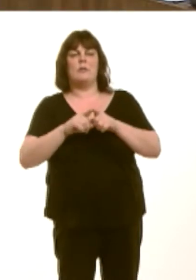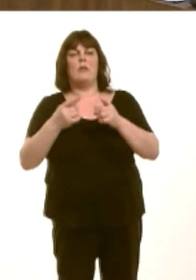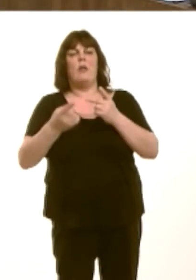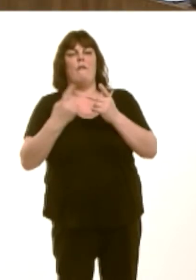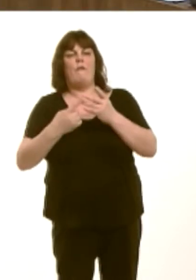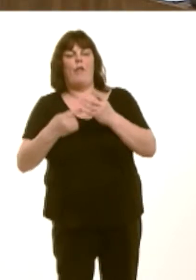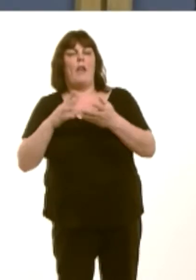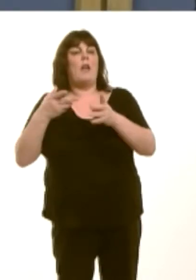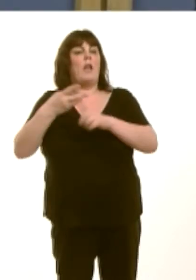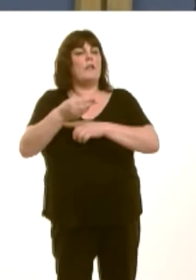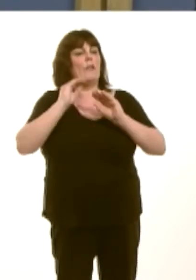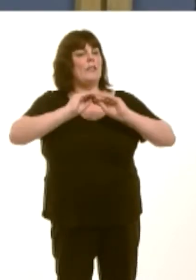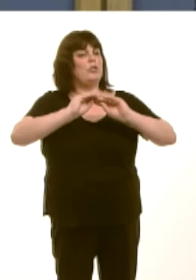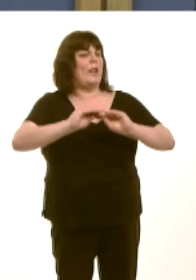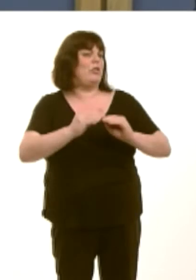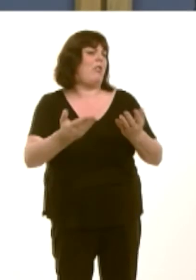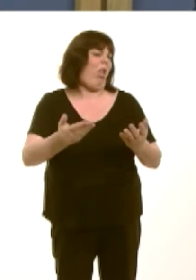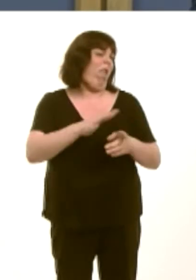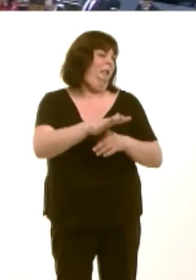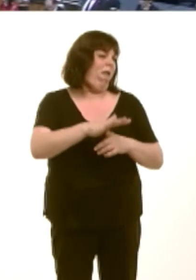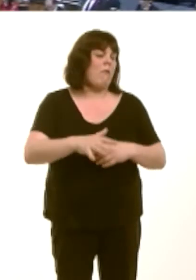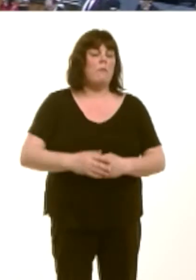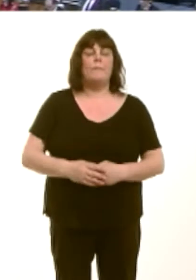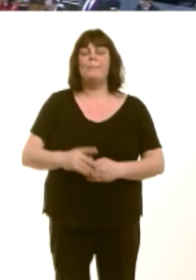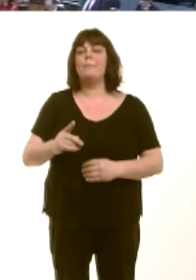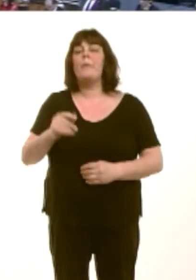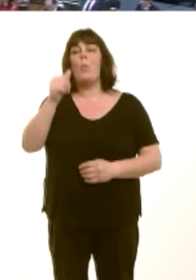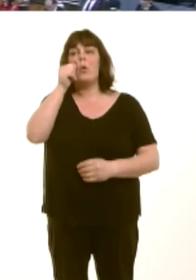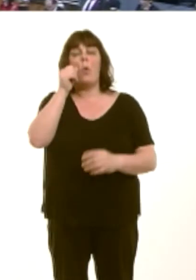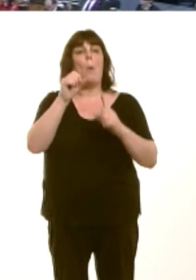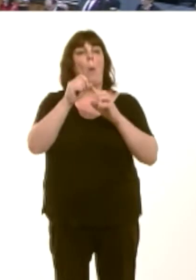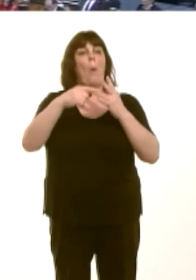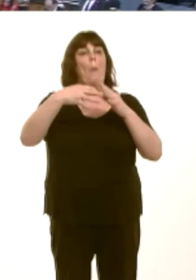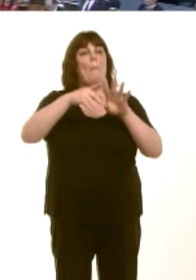Simon Thomas: There are concerns in Powys regarding reorganisation and Welsh-language